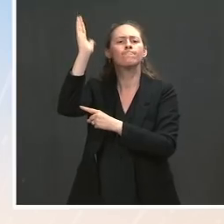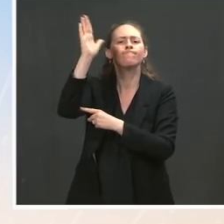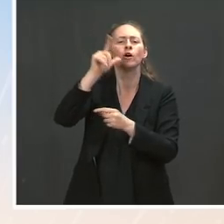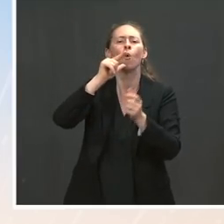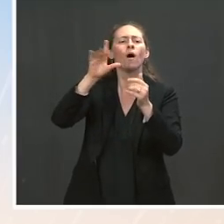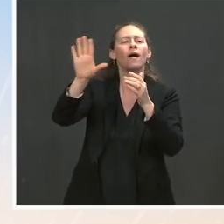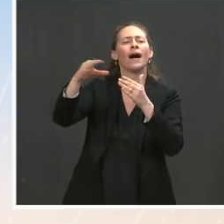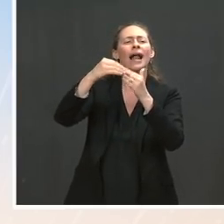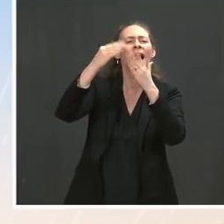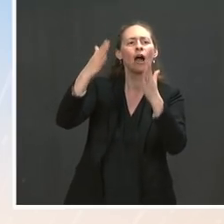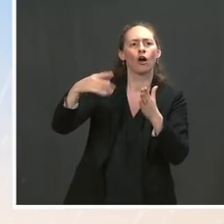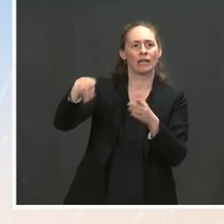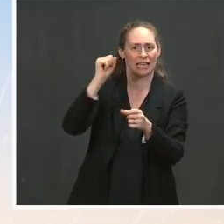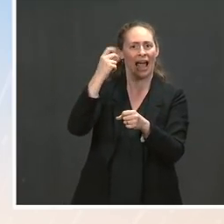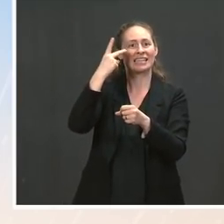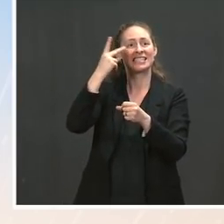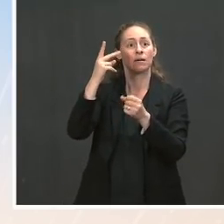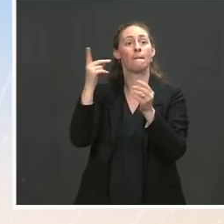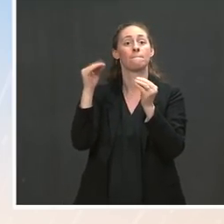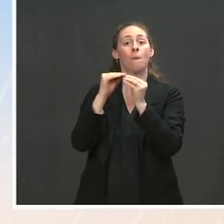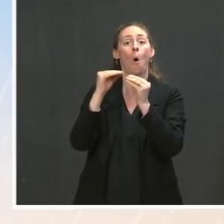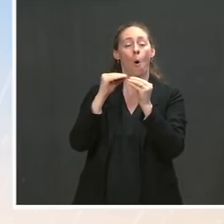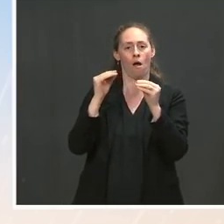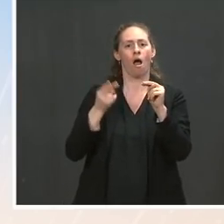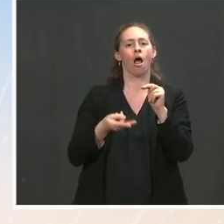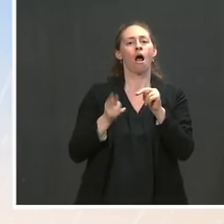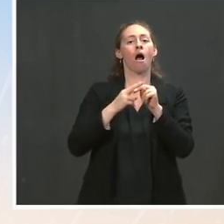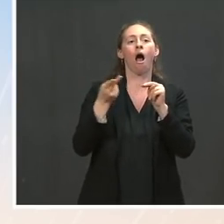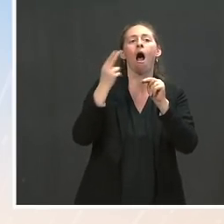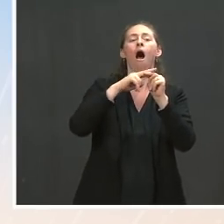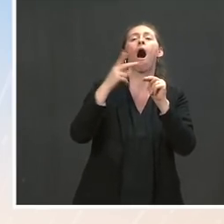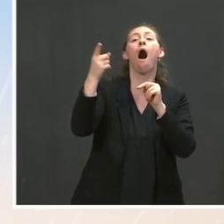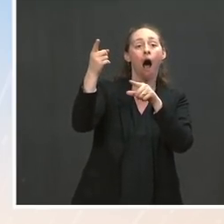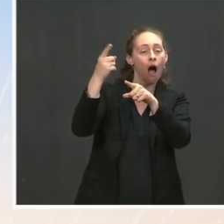among a range of communities in the efficacy of the vaccine.